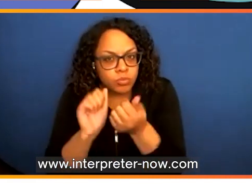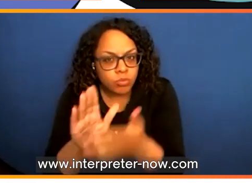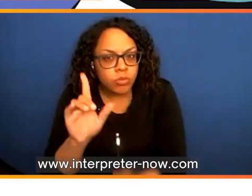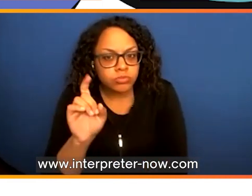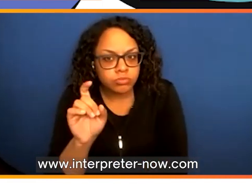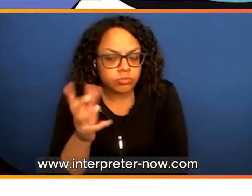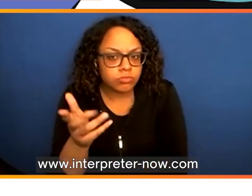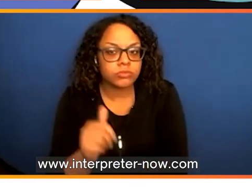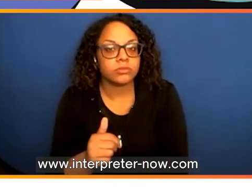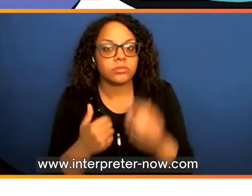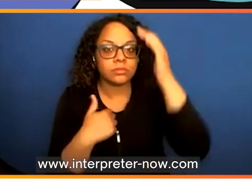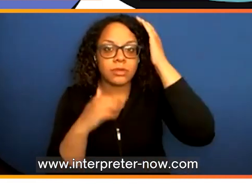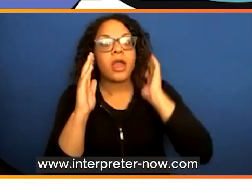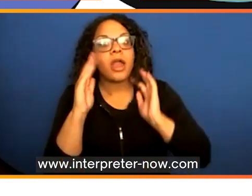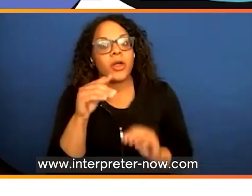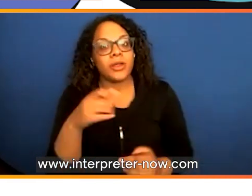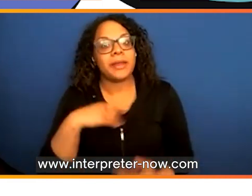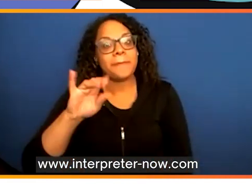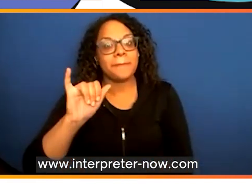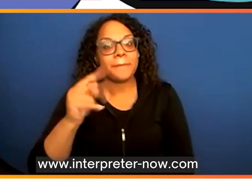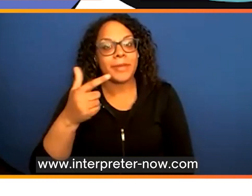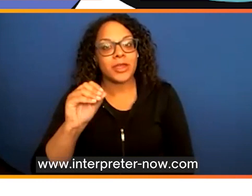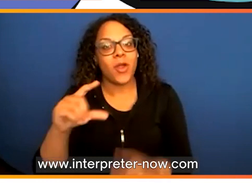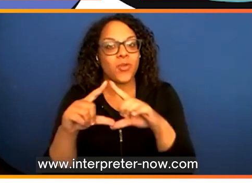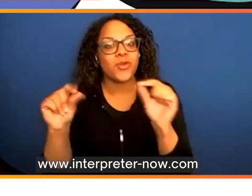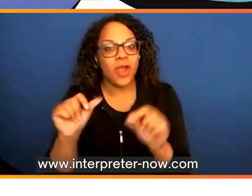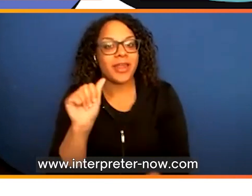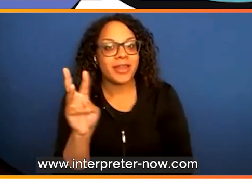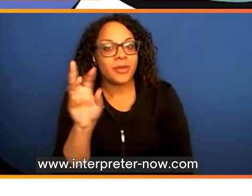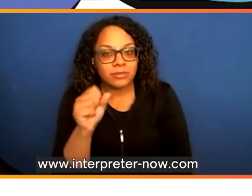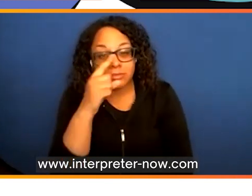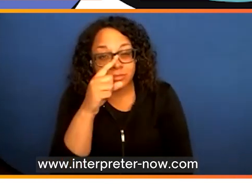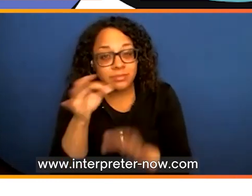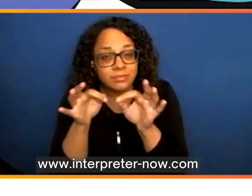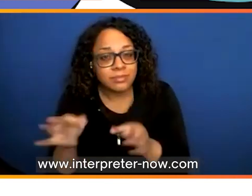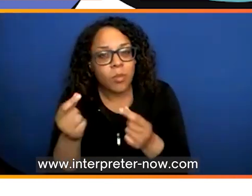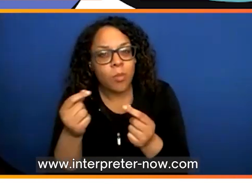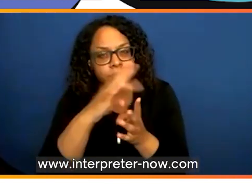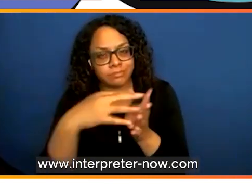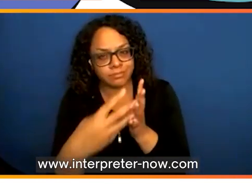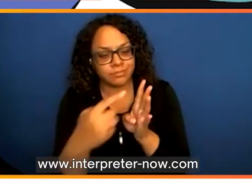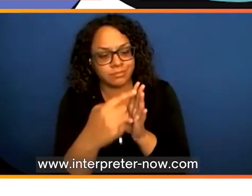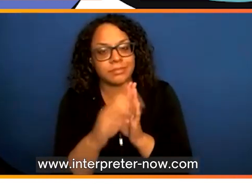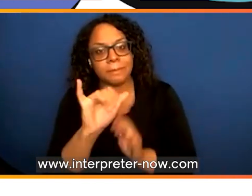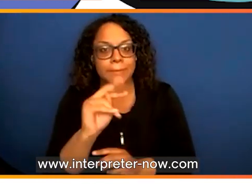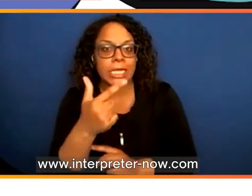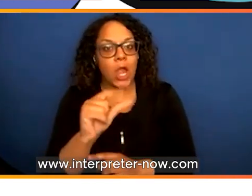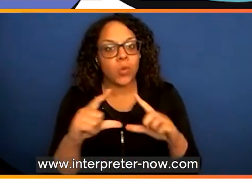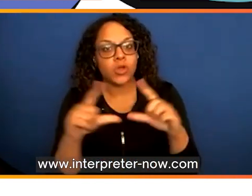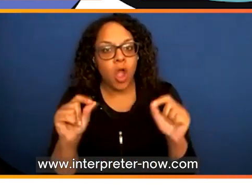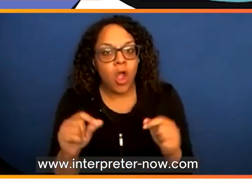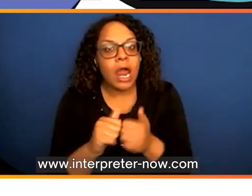thought about composing that bingo card, and then what do you do in terms of education